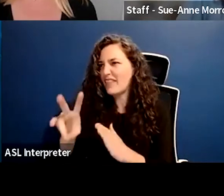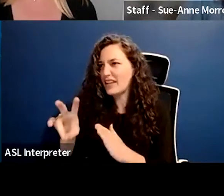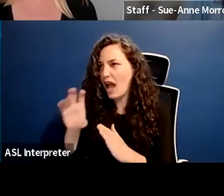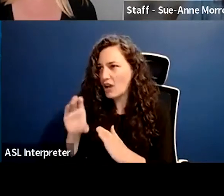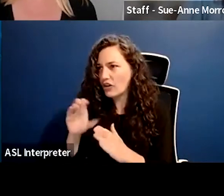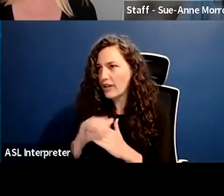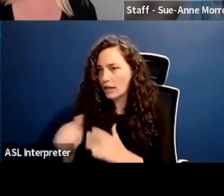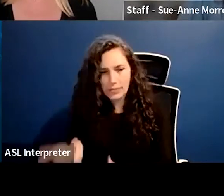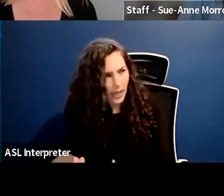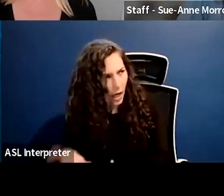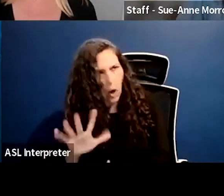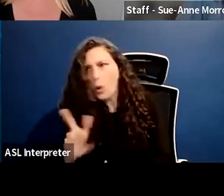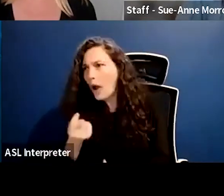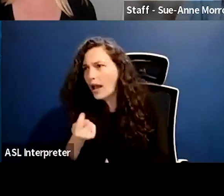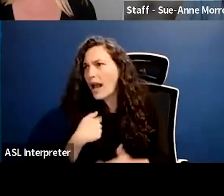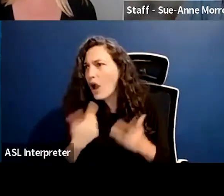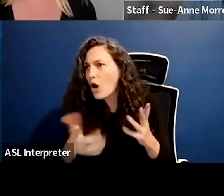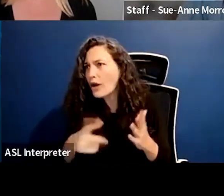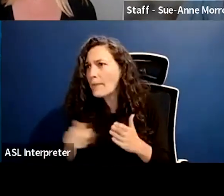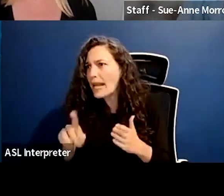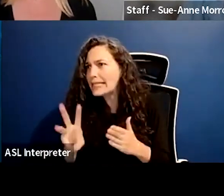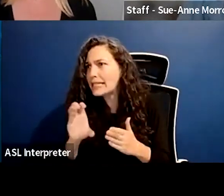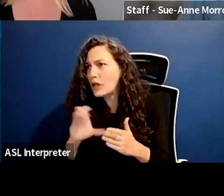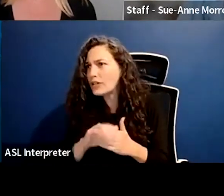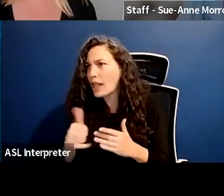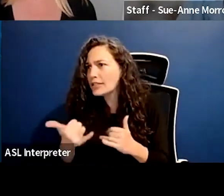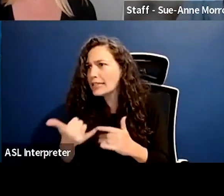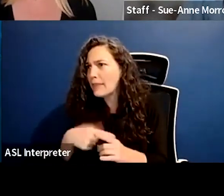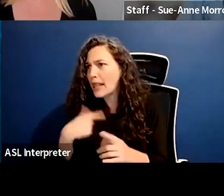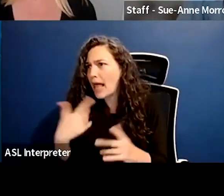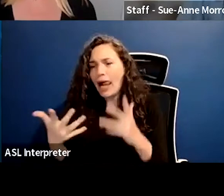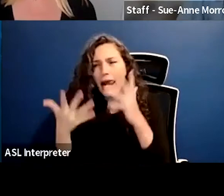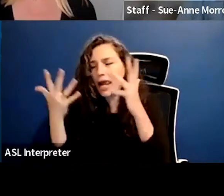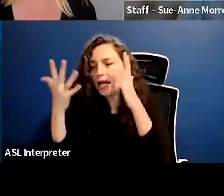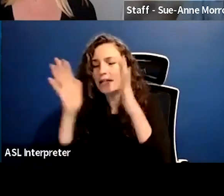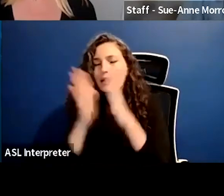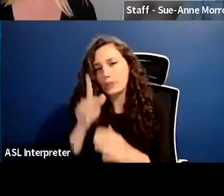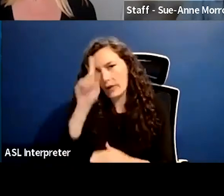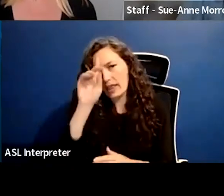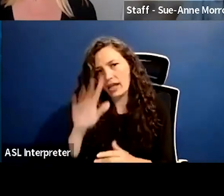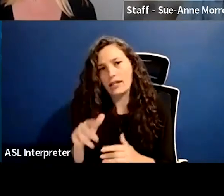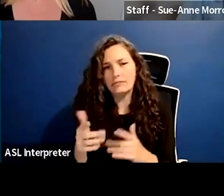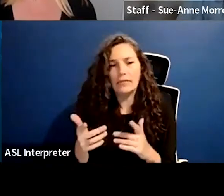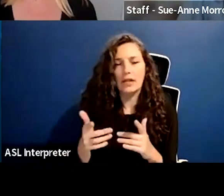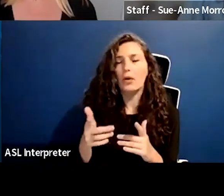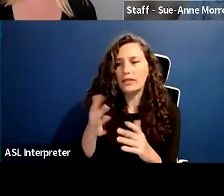So for me, and this is why I tell people this because I think a lot of SAG actors don't realize it,